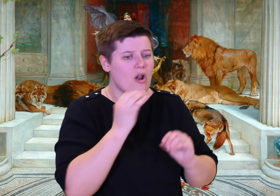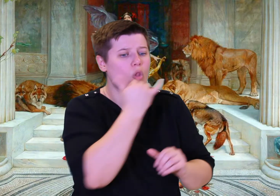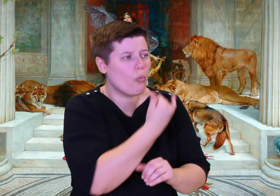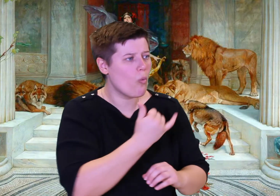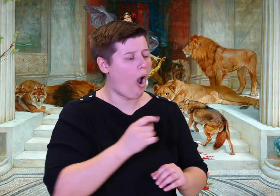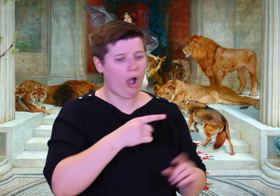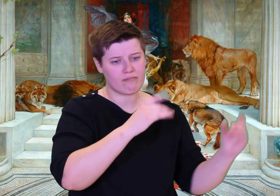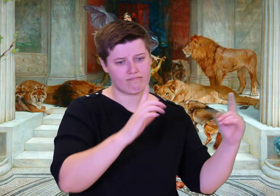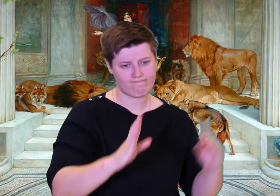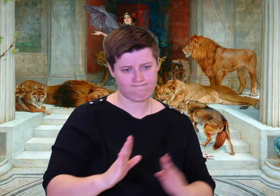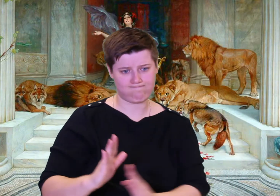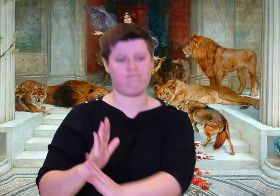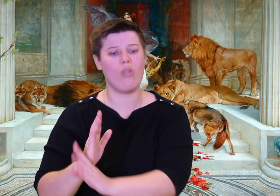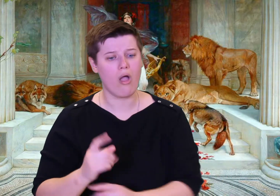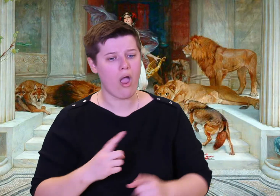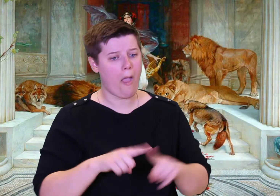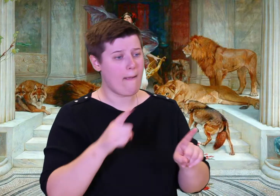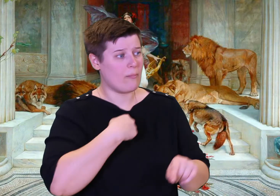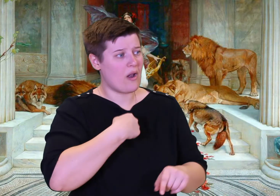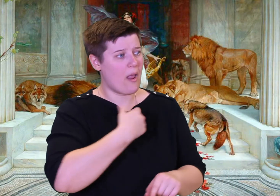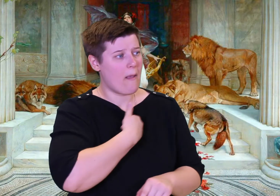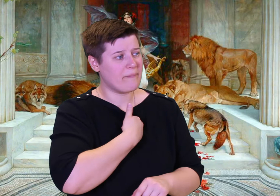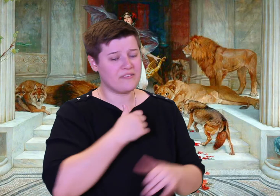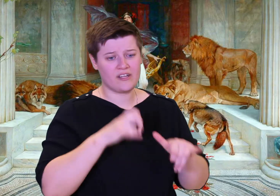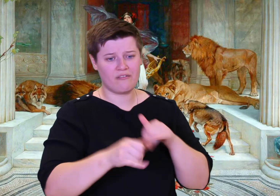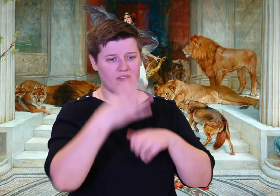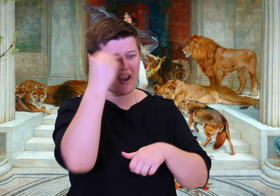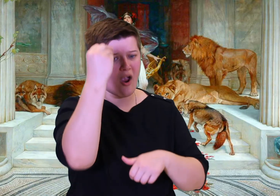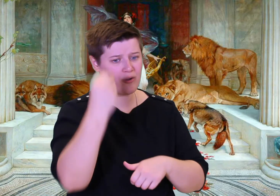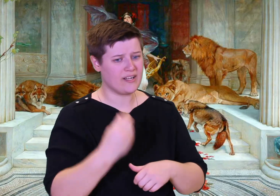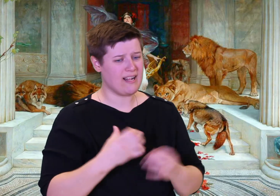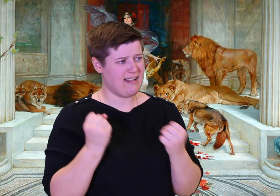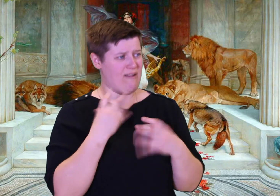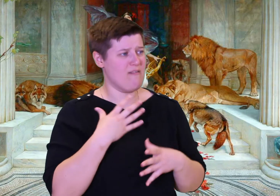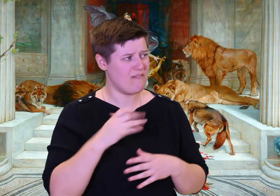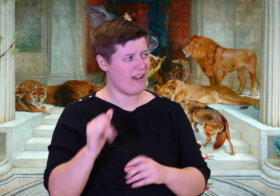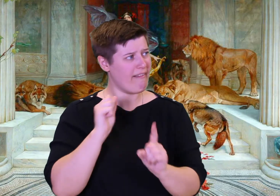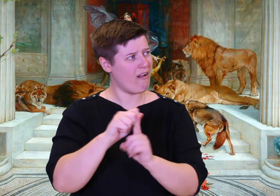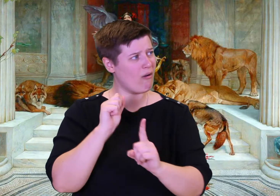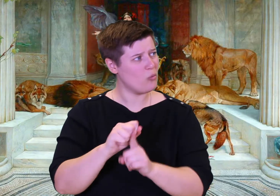Suspecting nothing, they followed her. But I stayed there outside, fearing some trick.